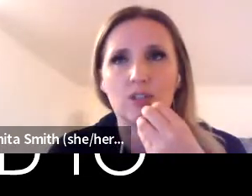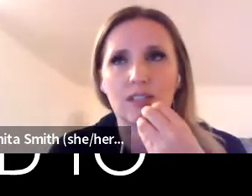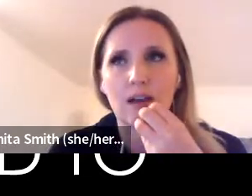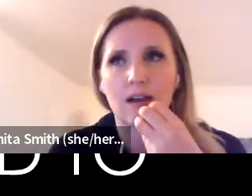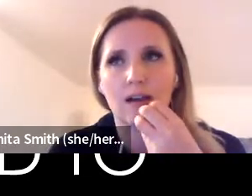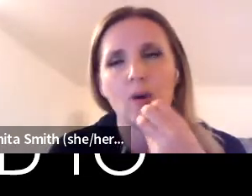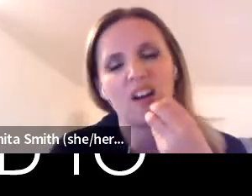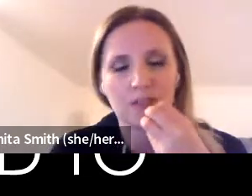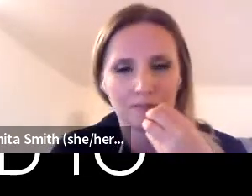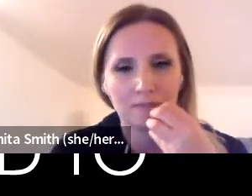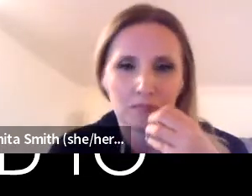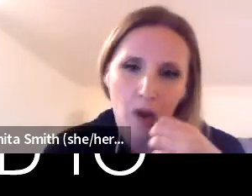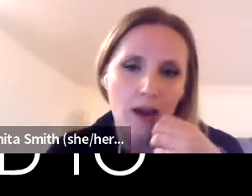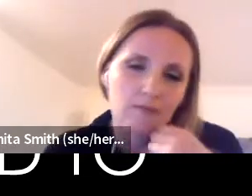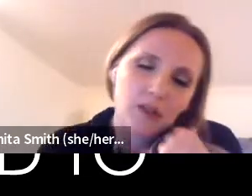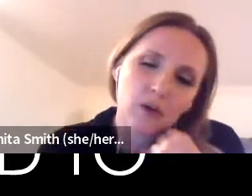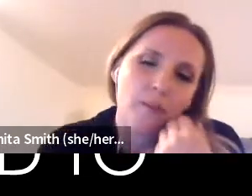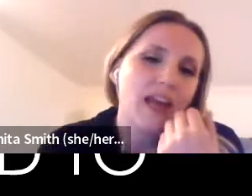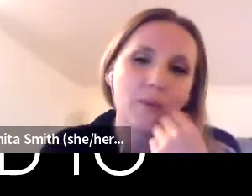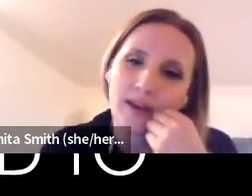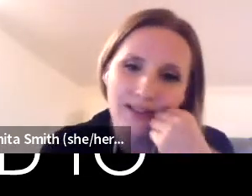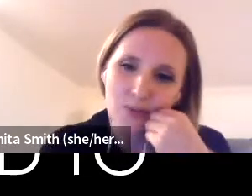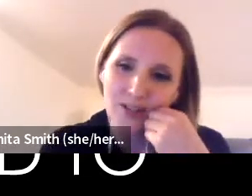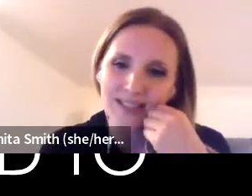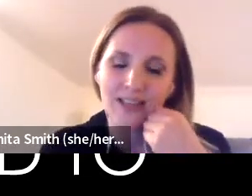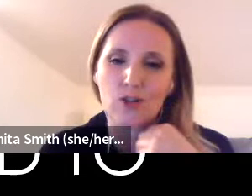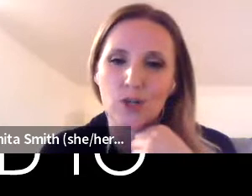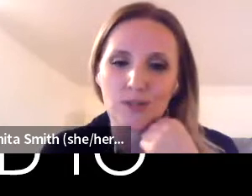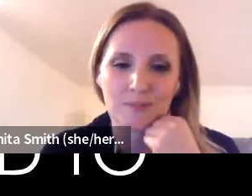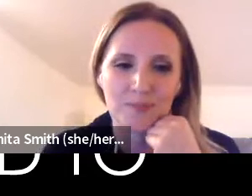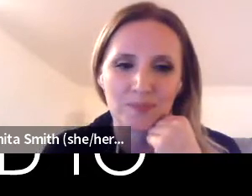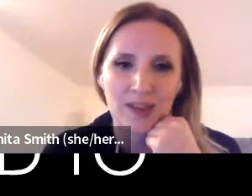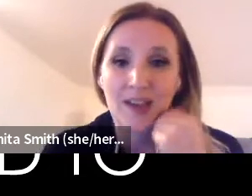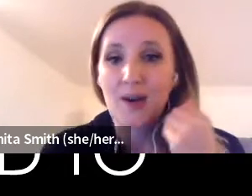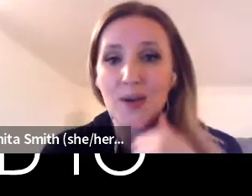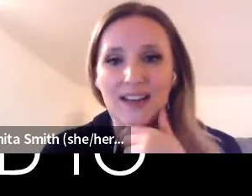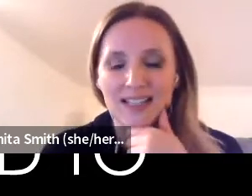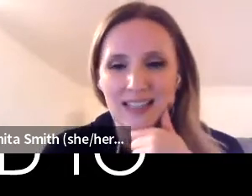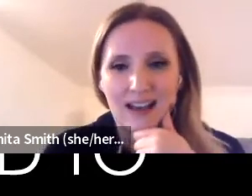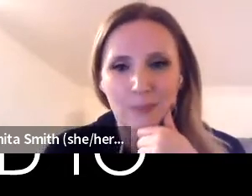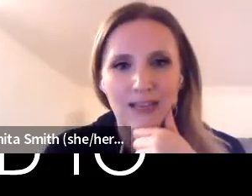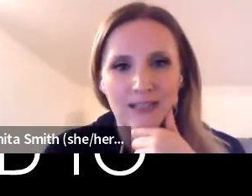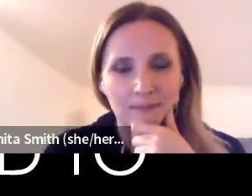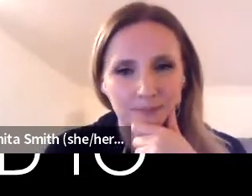It's just quite often, you come anyway 'cause you wanna see the other shows. Okay, next slide, please.